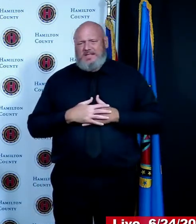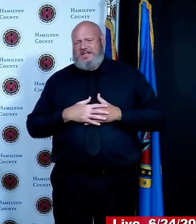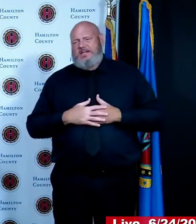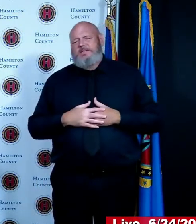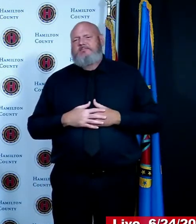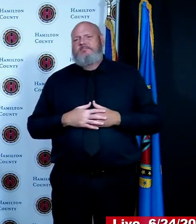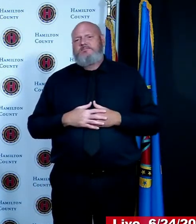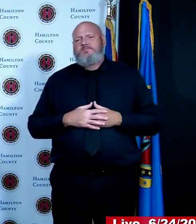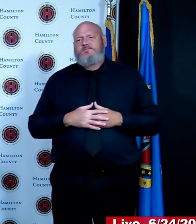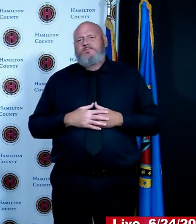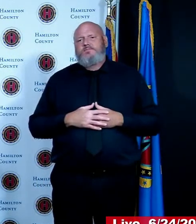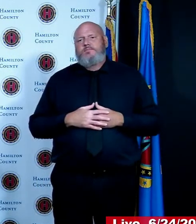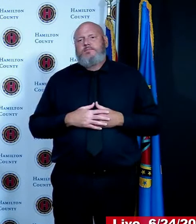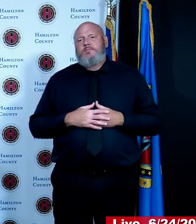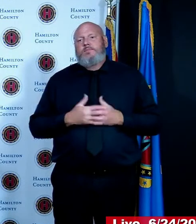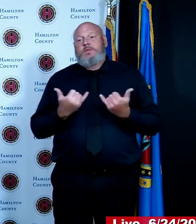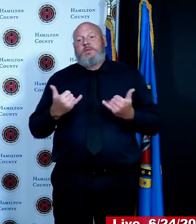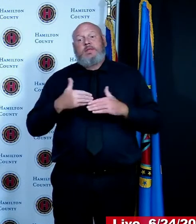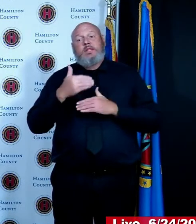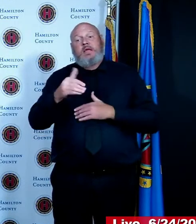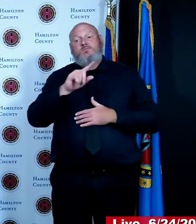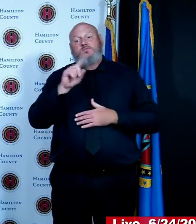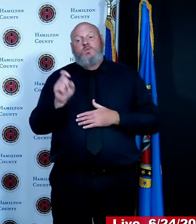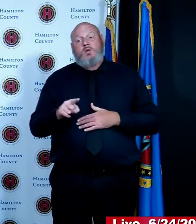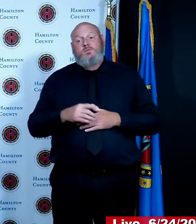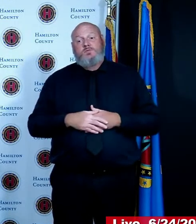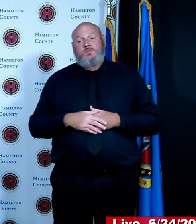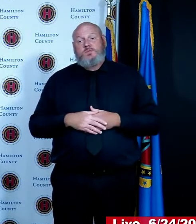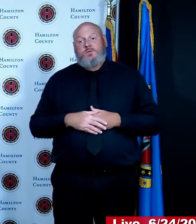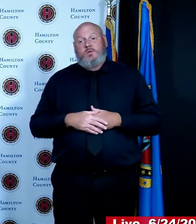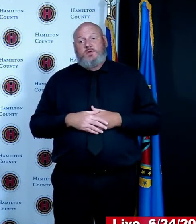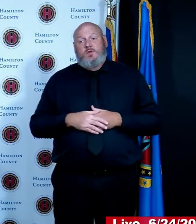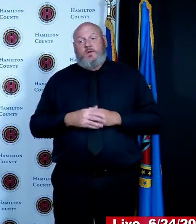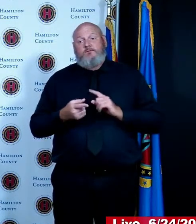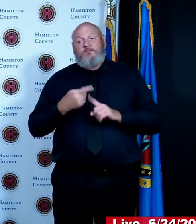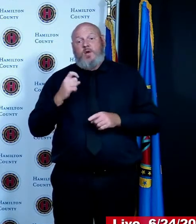next question is for David Winter David Winter you are unmuted can you indicate